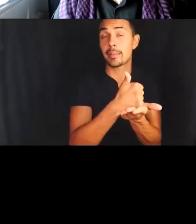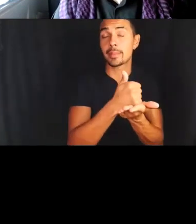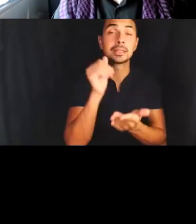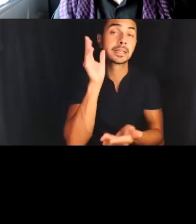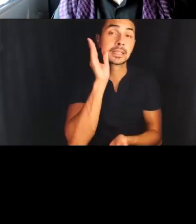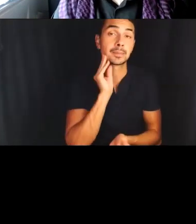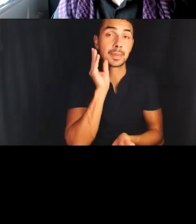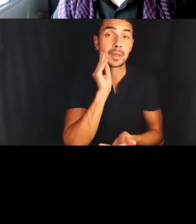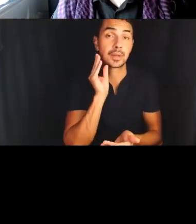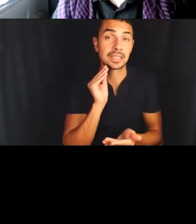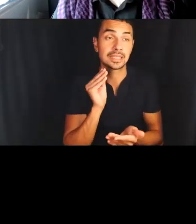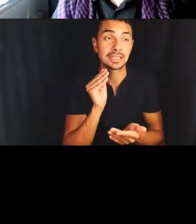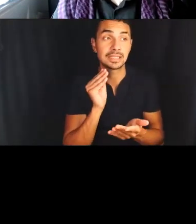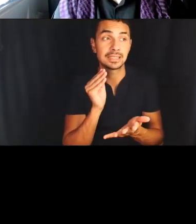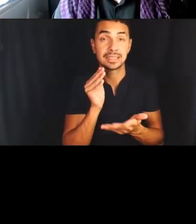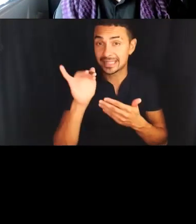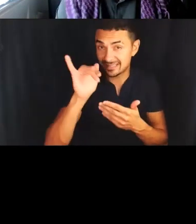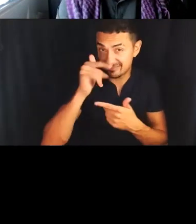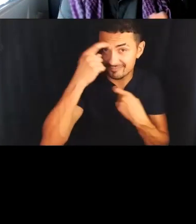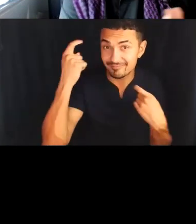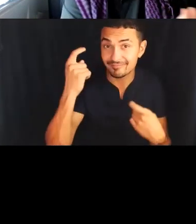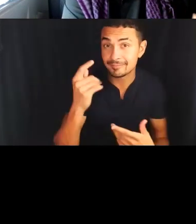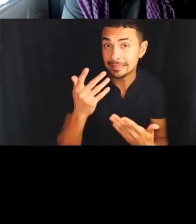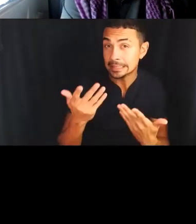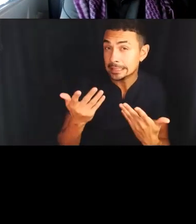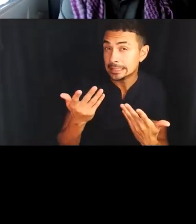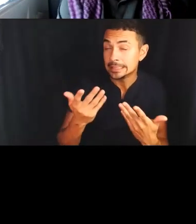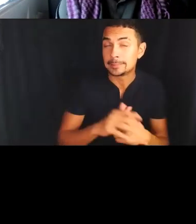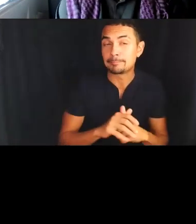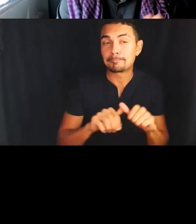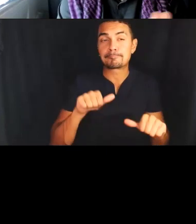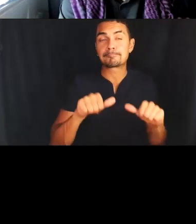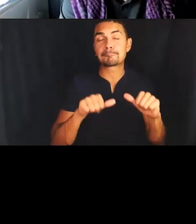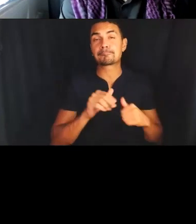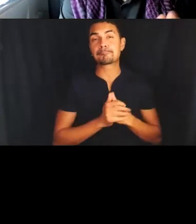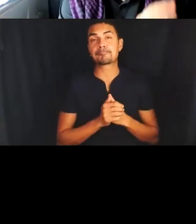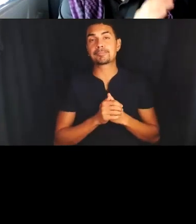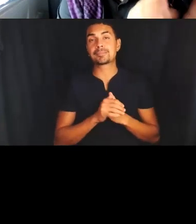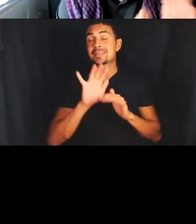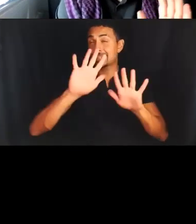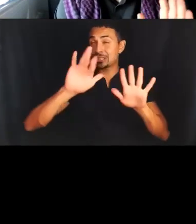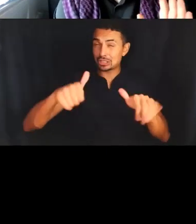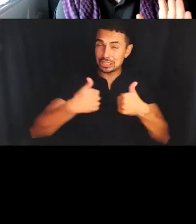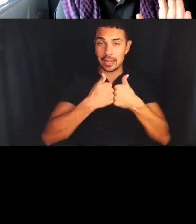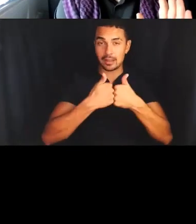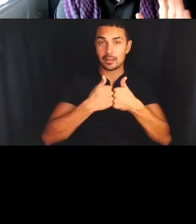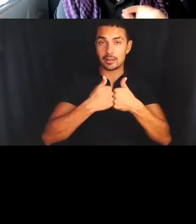something traumatic. So that's a really big challenge. That's not so much about policy and practice,